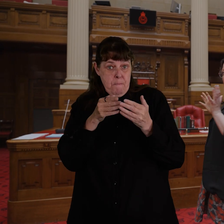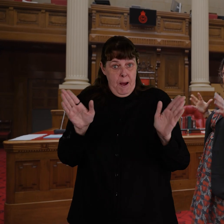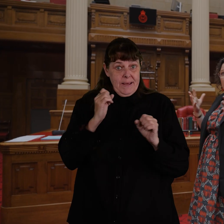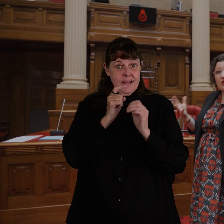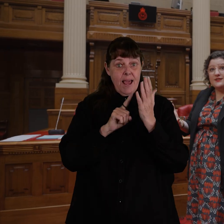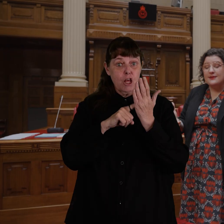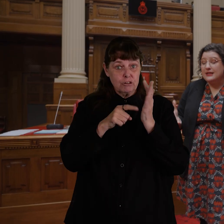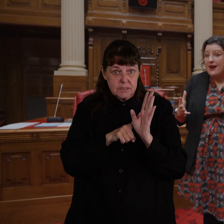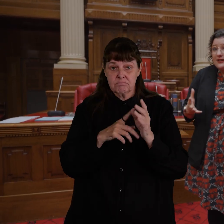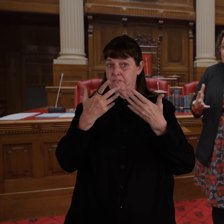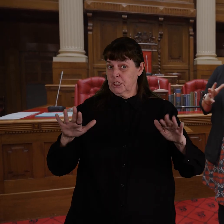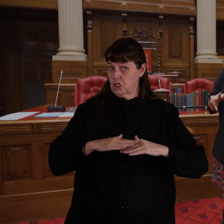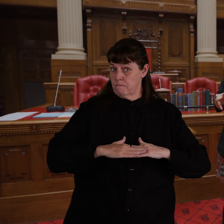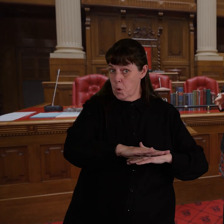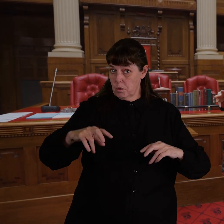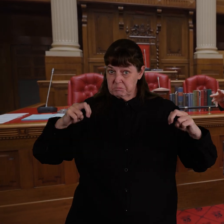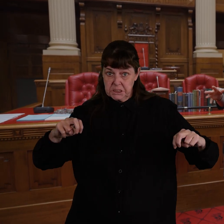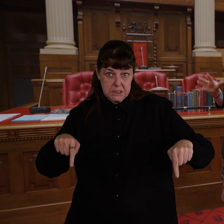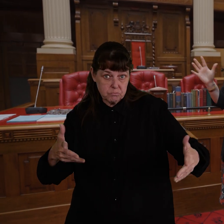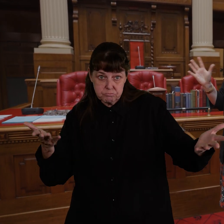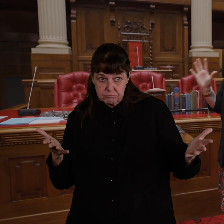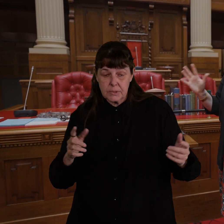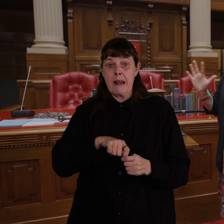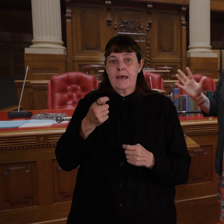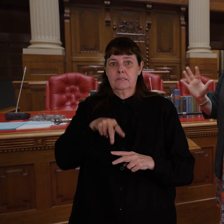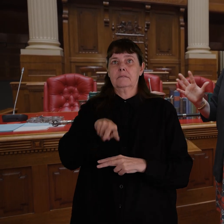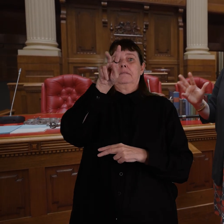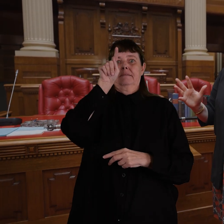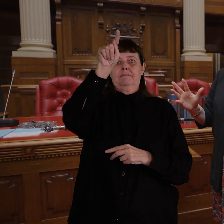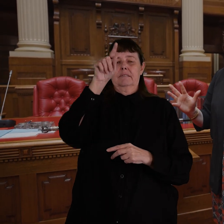There are a lot of similarities to the House of Assembly, but also some differences in